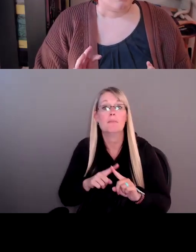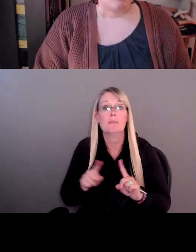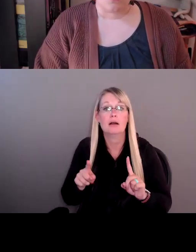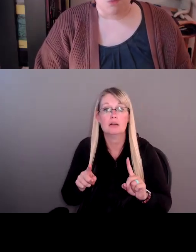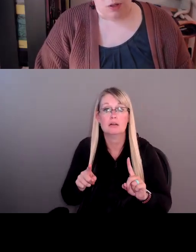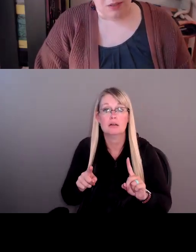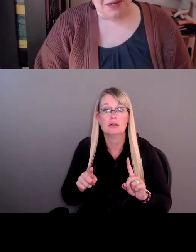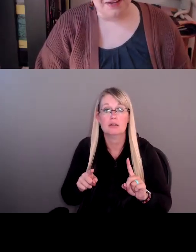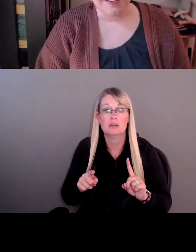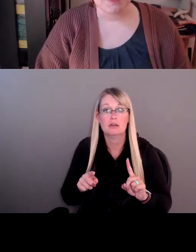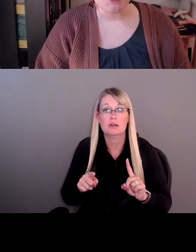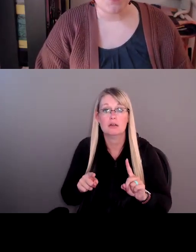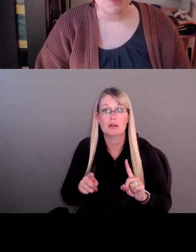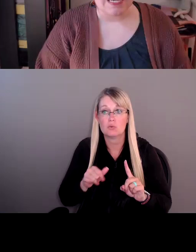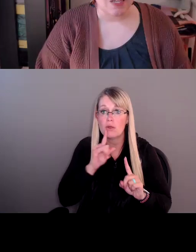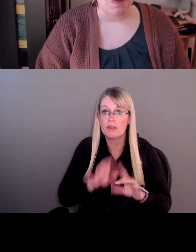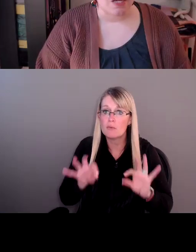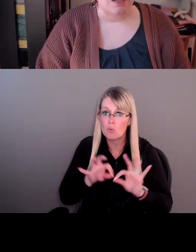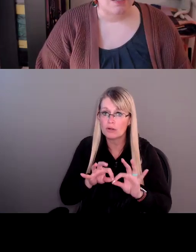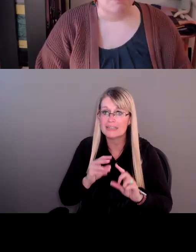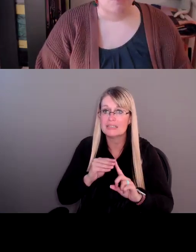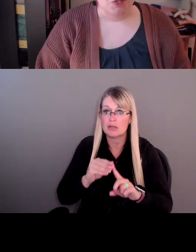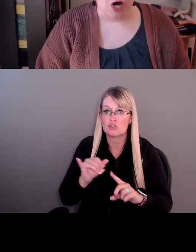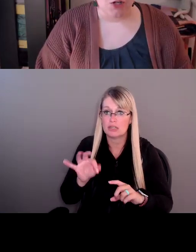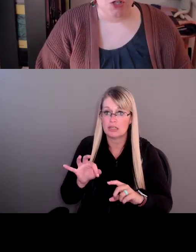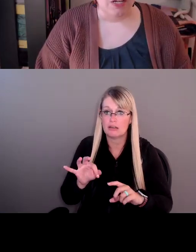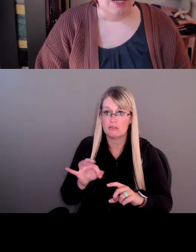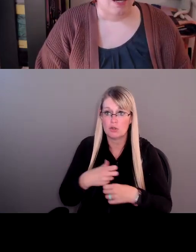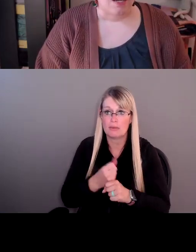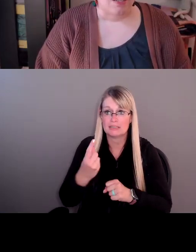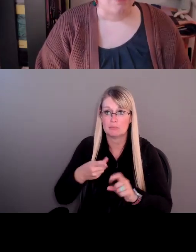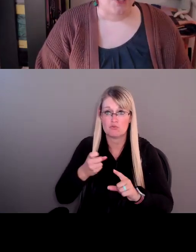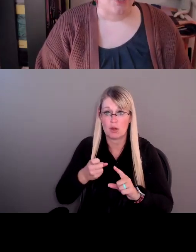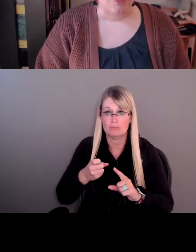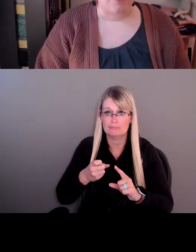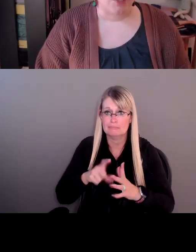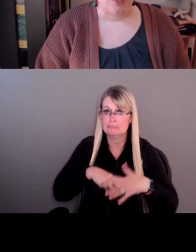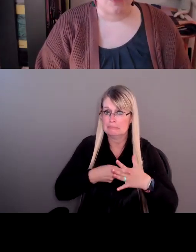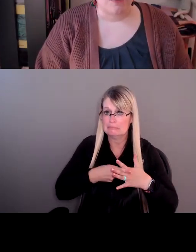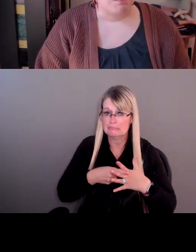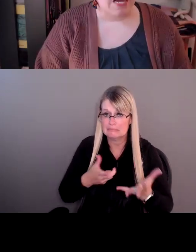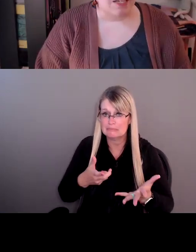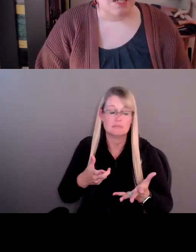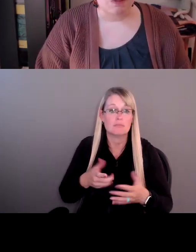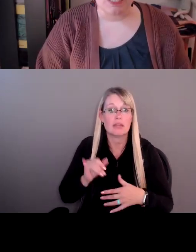is so important. Especially if you are something from scratch. If you are making something pretty